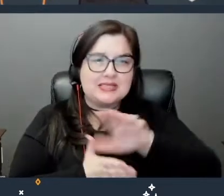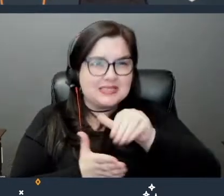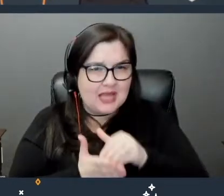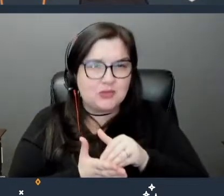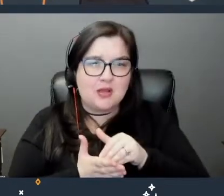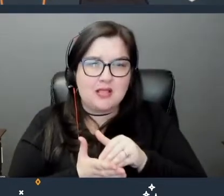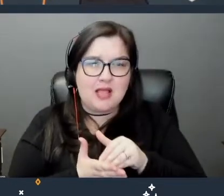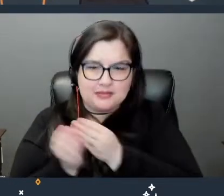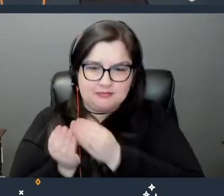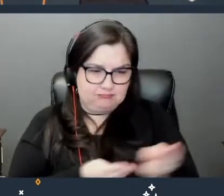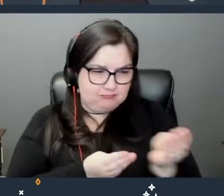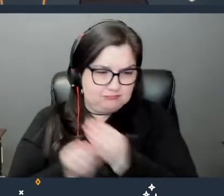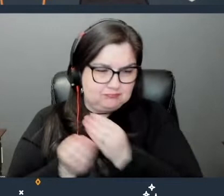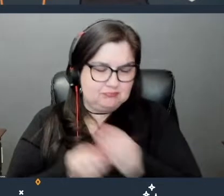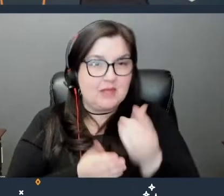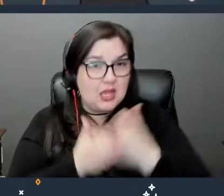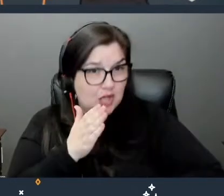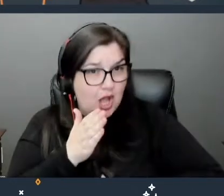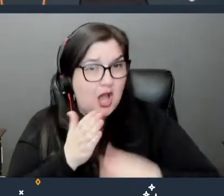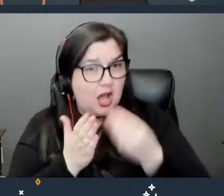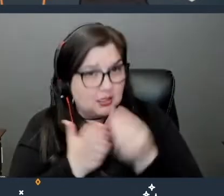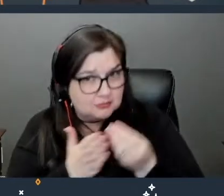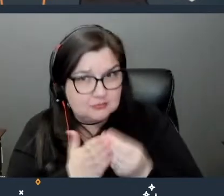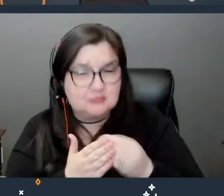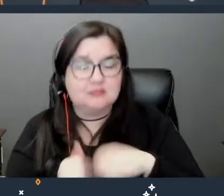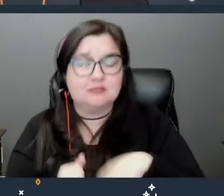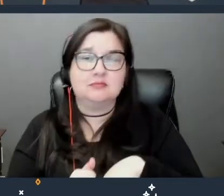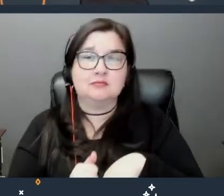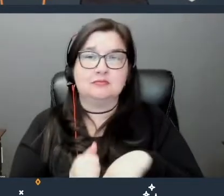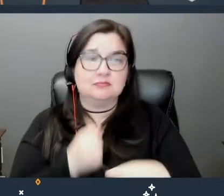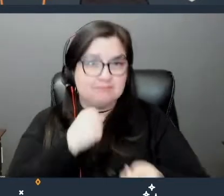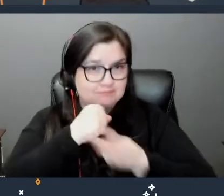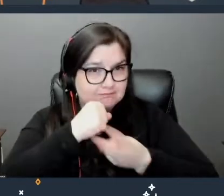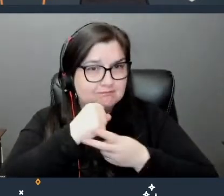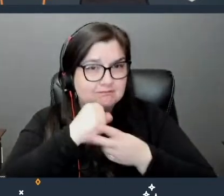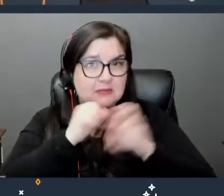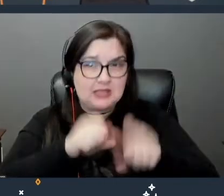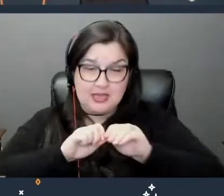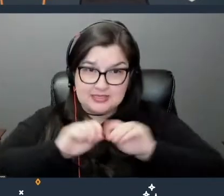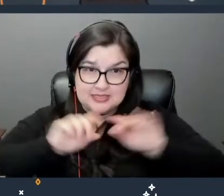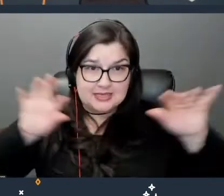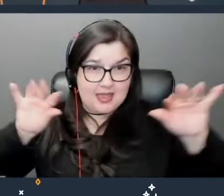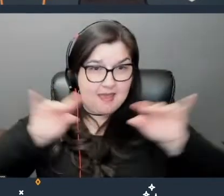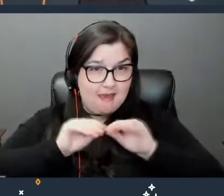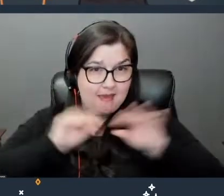that's cost effective, secure, and has elastic scale so that you can easily provision access